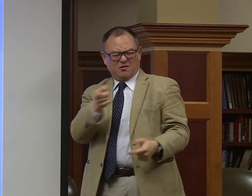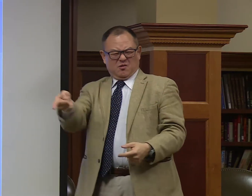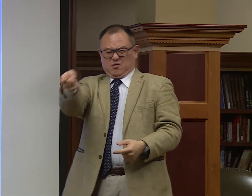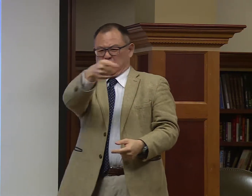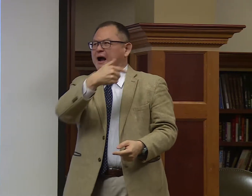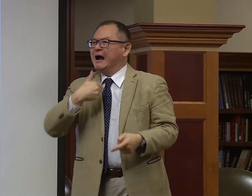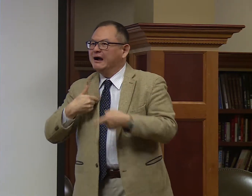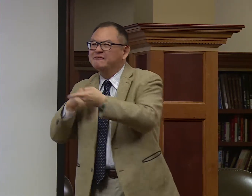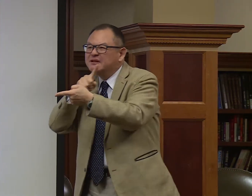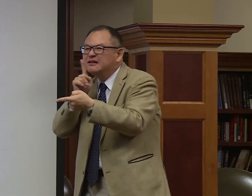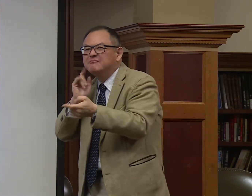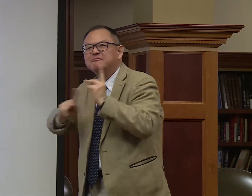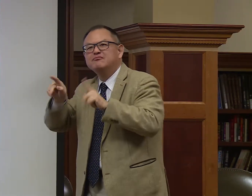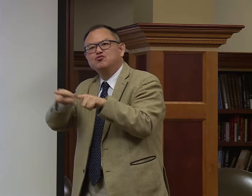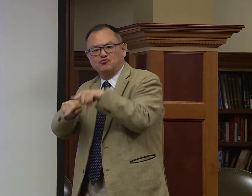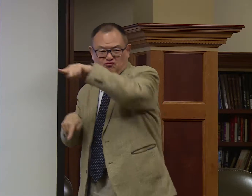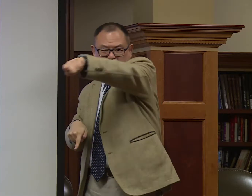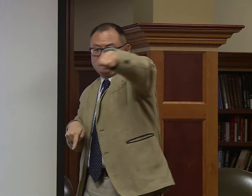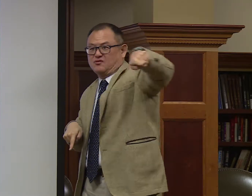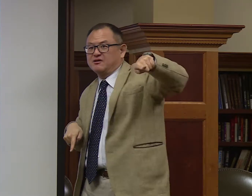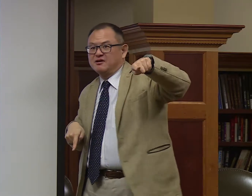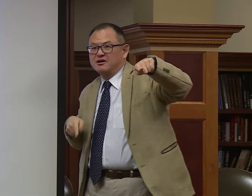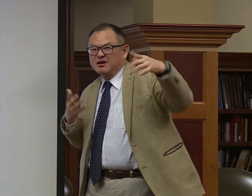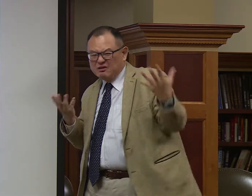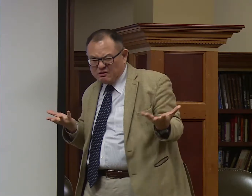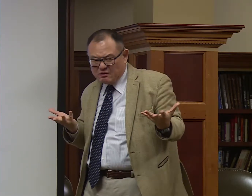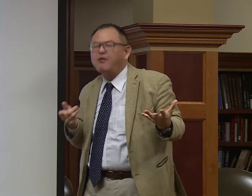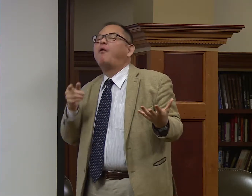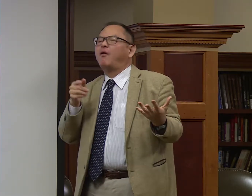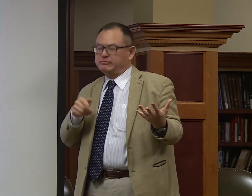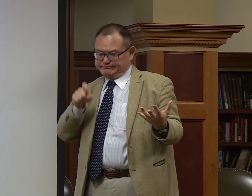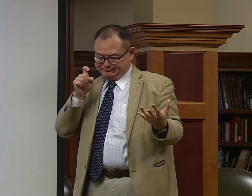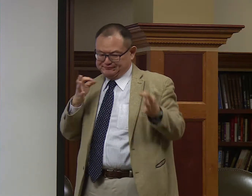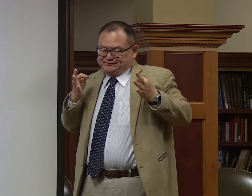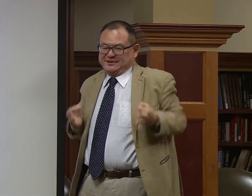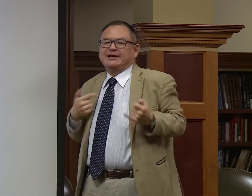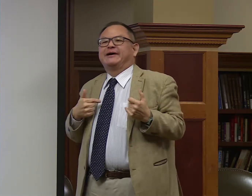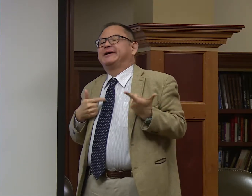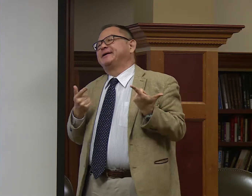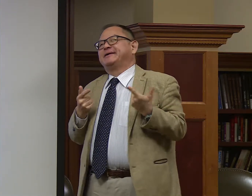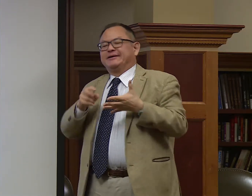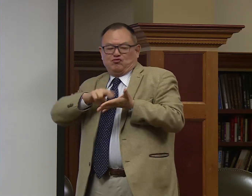and I decided that I wanted to do some research in the Philippines.